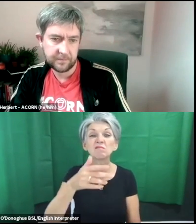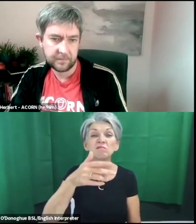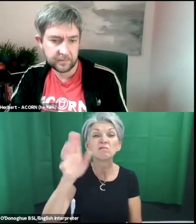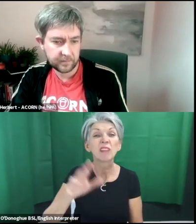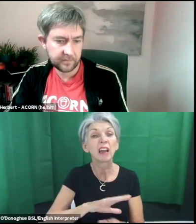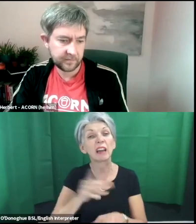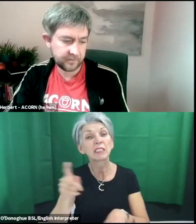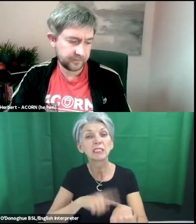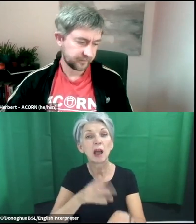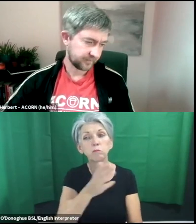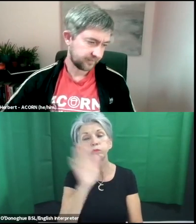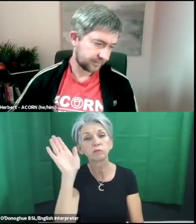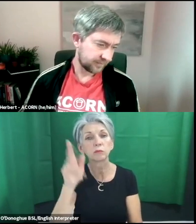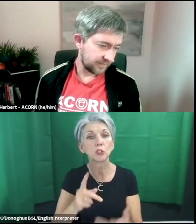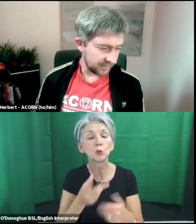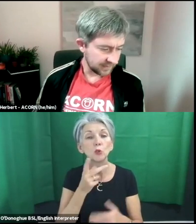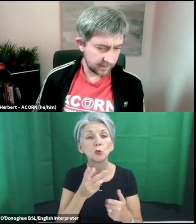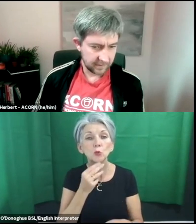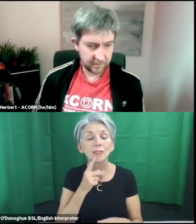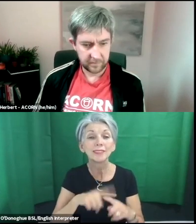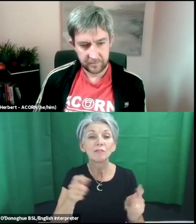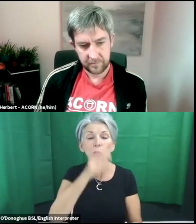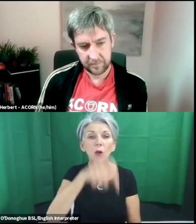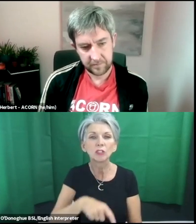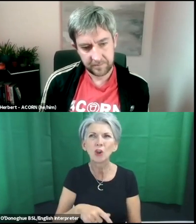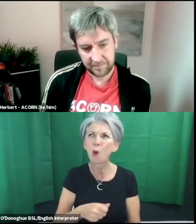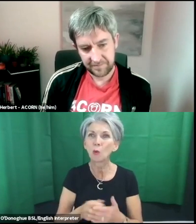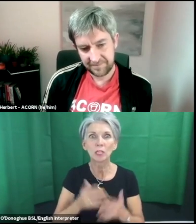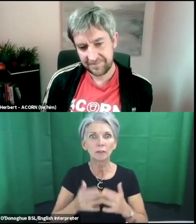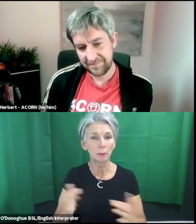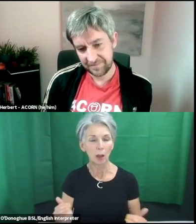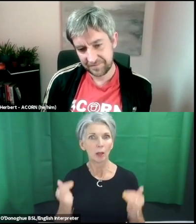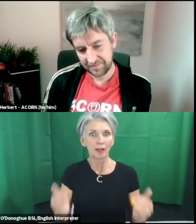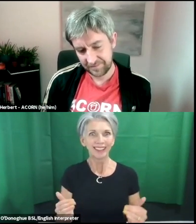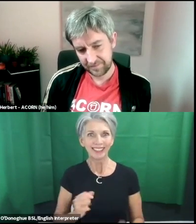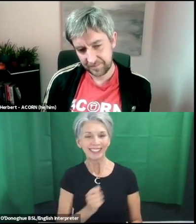So you always have to be the best version of yourself to be